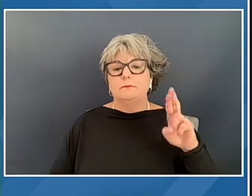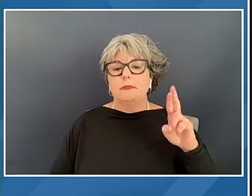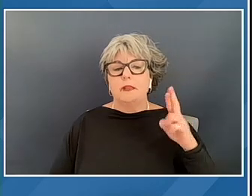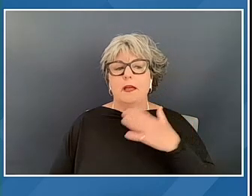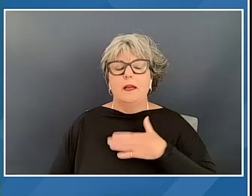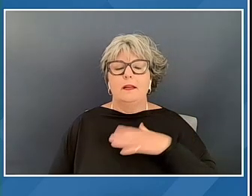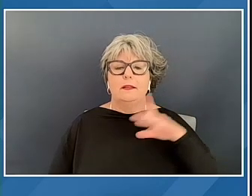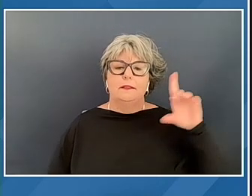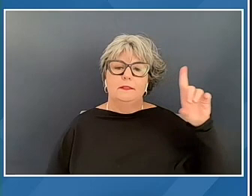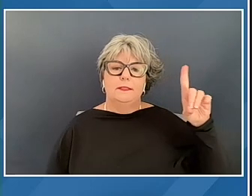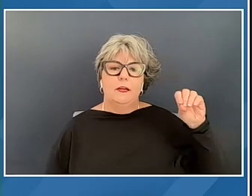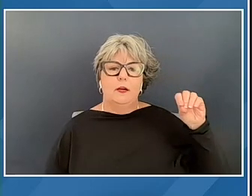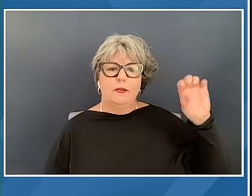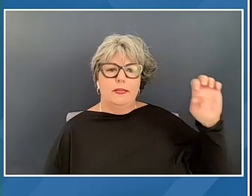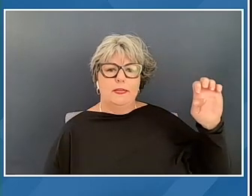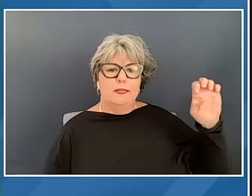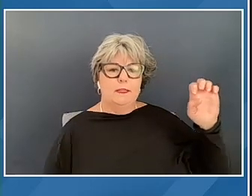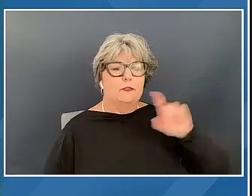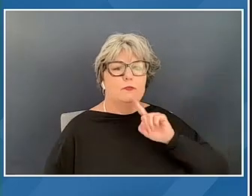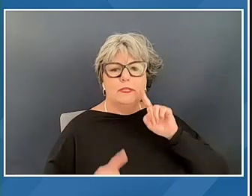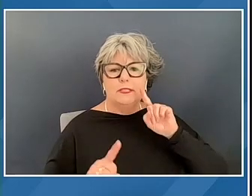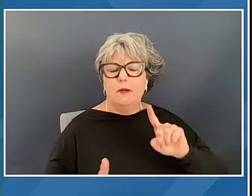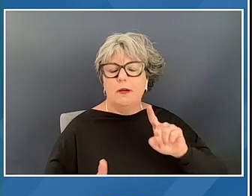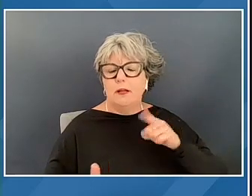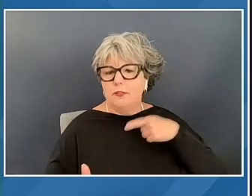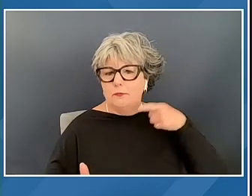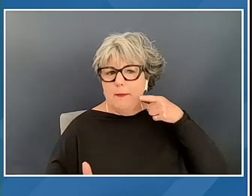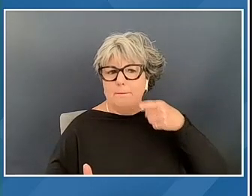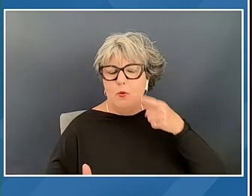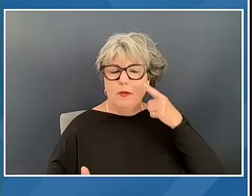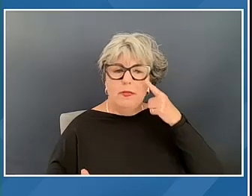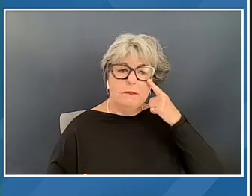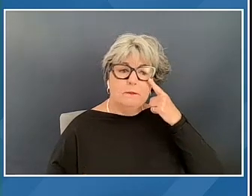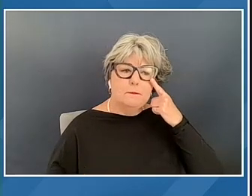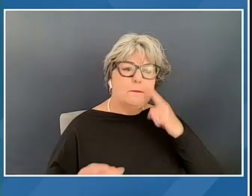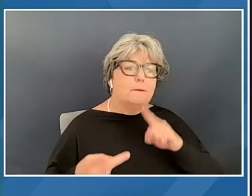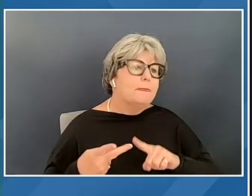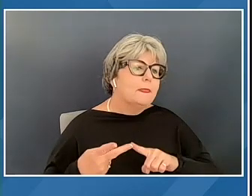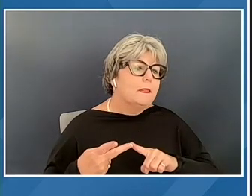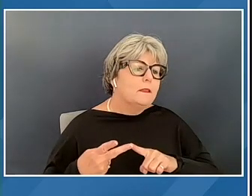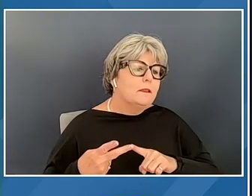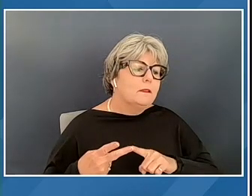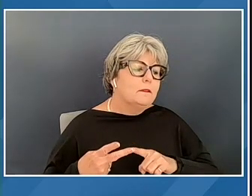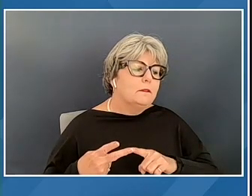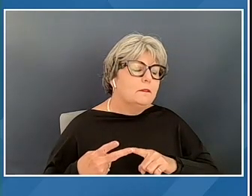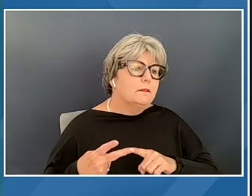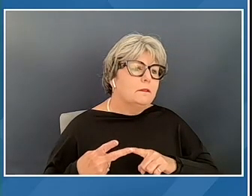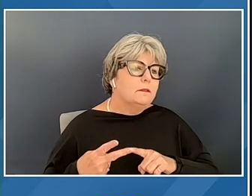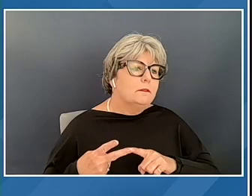to the point that I raised, it- what I was getting at is the problem is, is that it